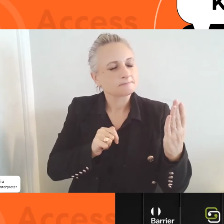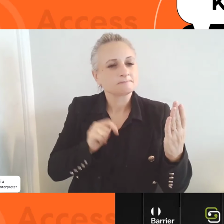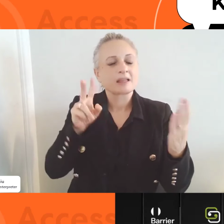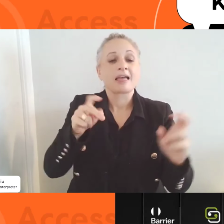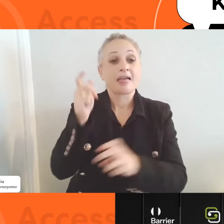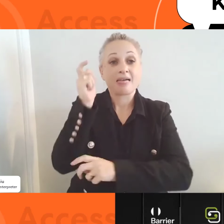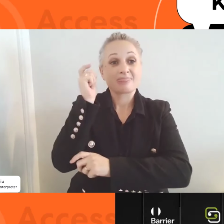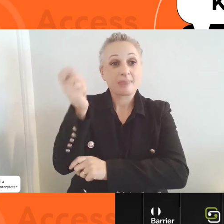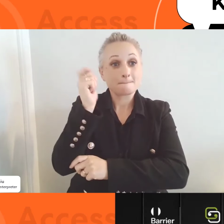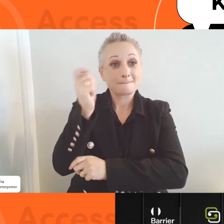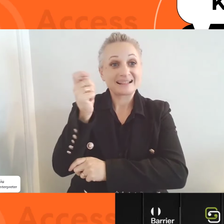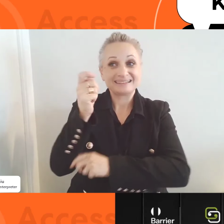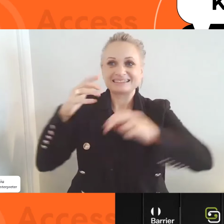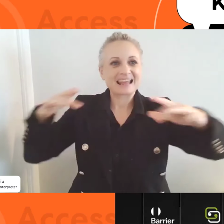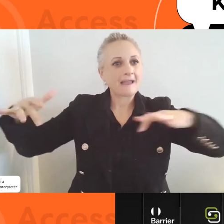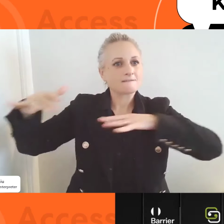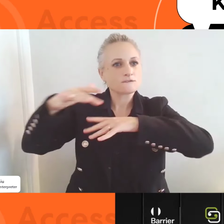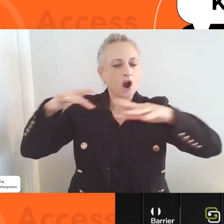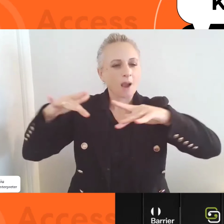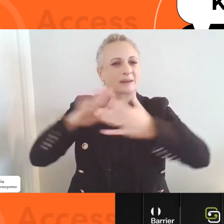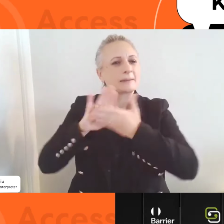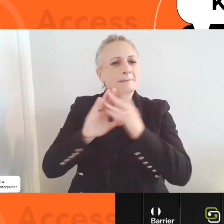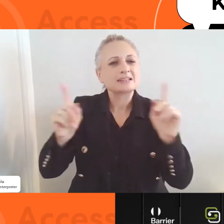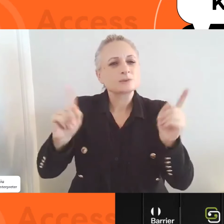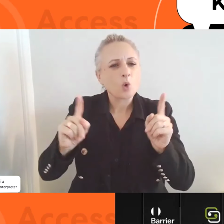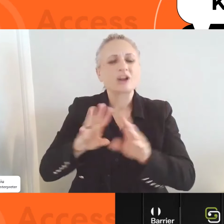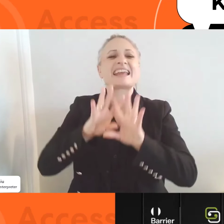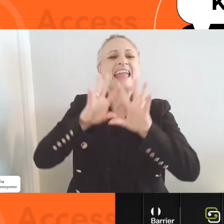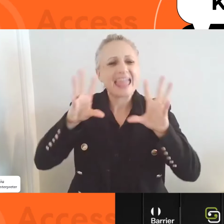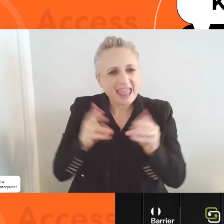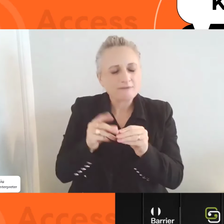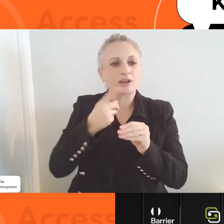of everything we build. So it's our park and recreation spaces,